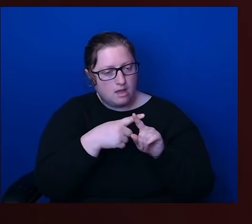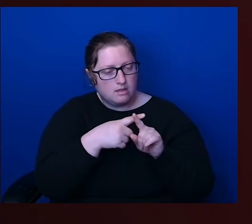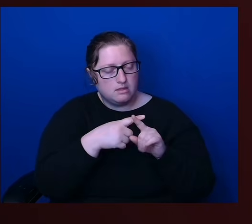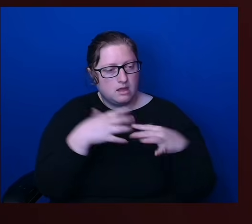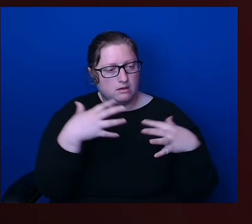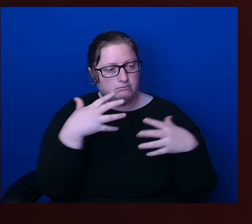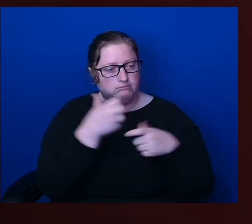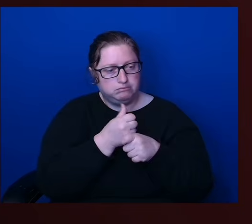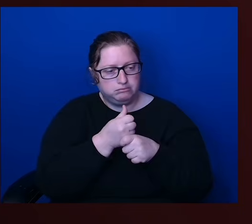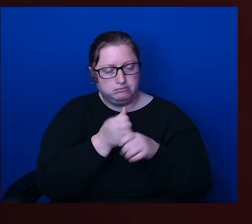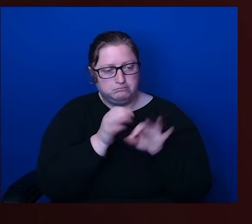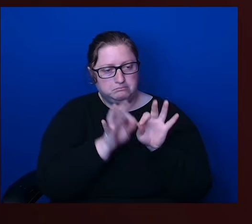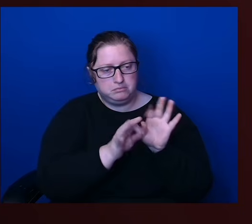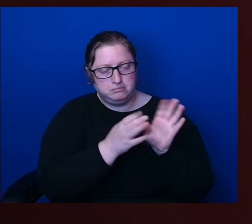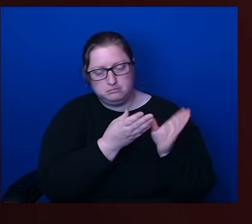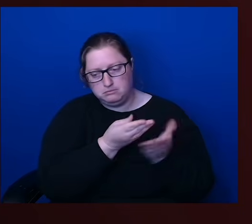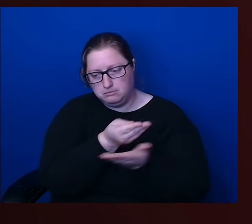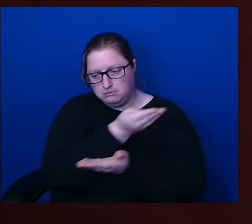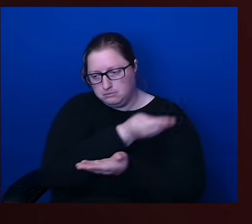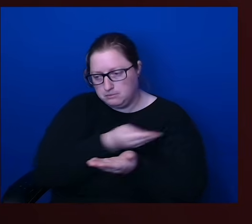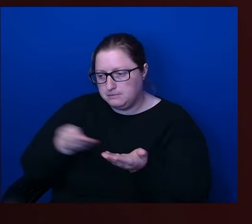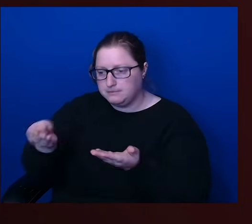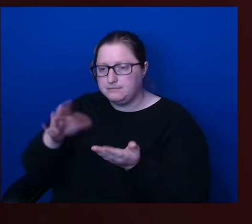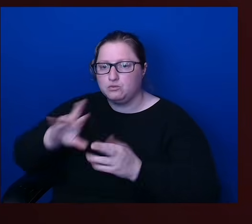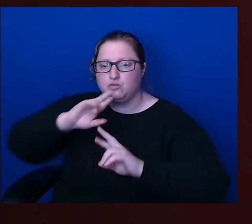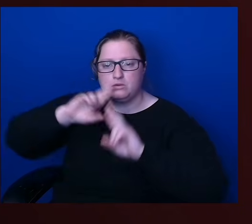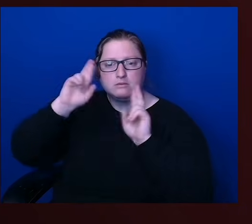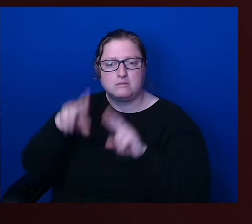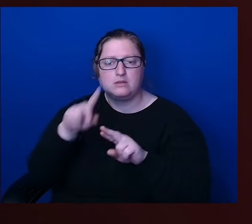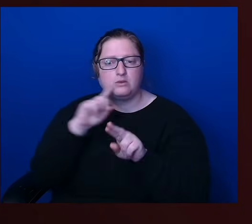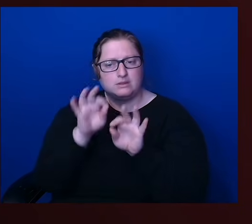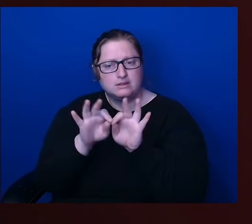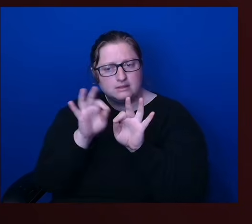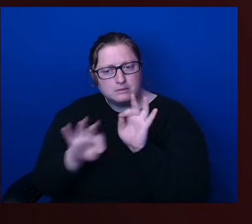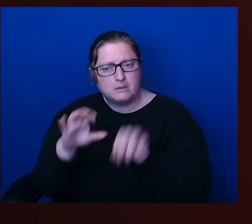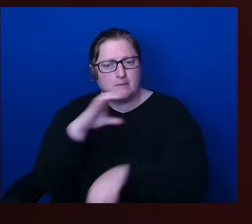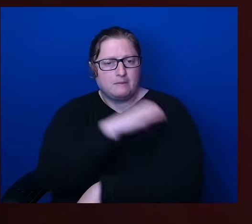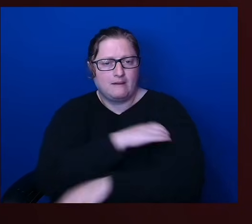technology that's built right into this demo. So, having said that,